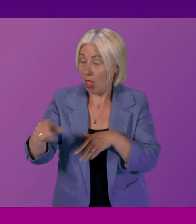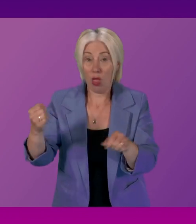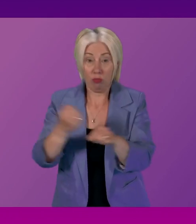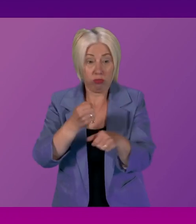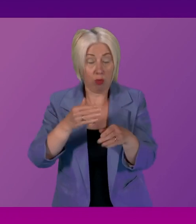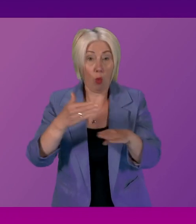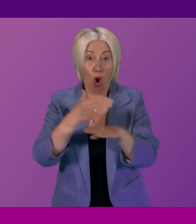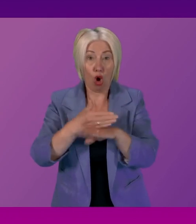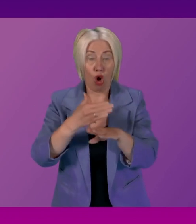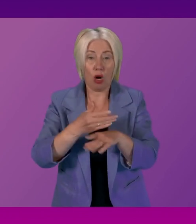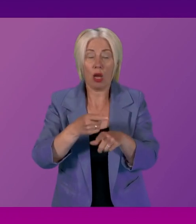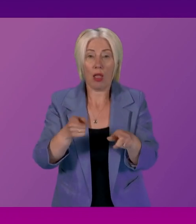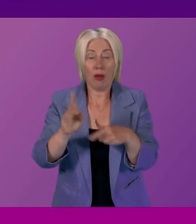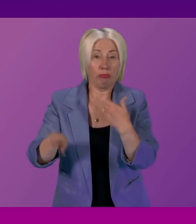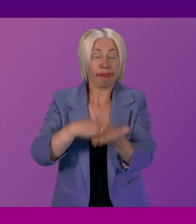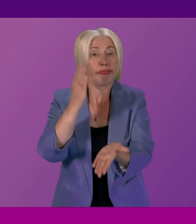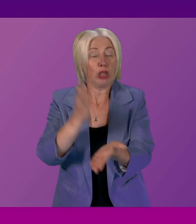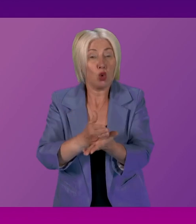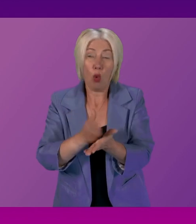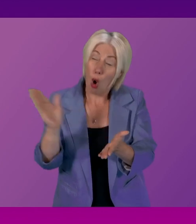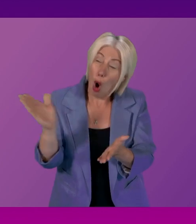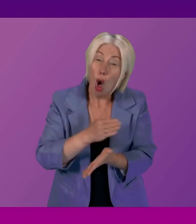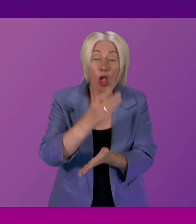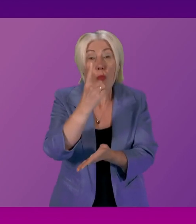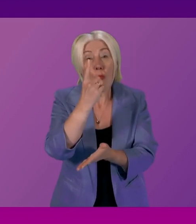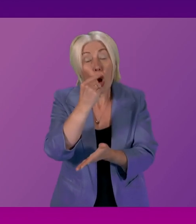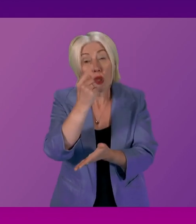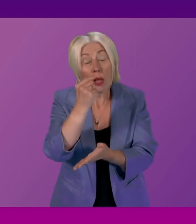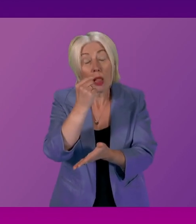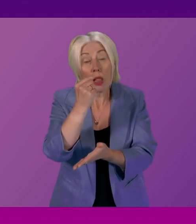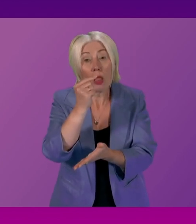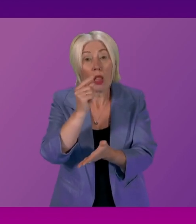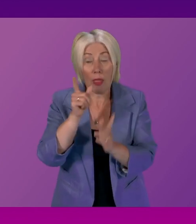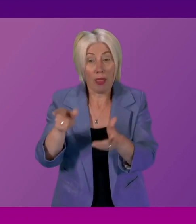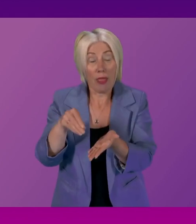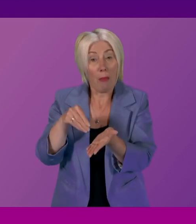the treatment. That is why we did everything that we possibly could do to ensure that they are paid fairly